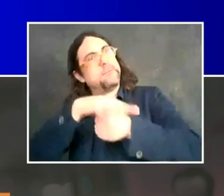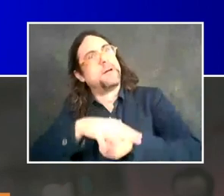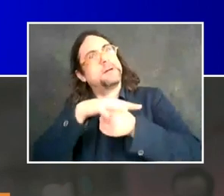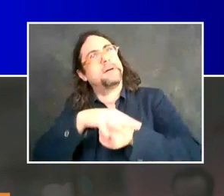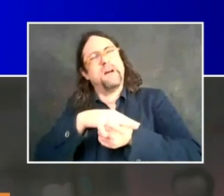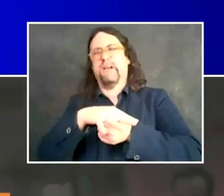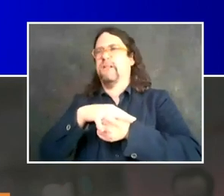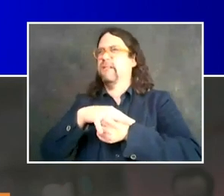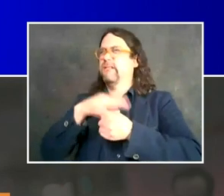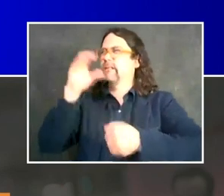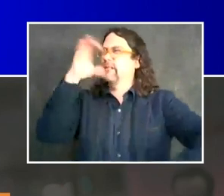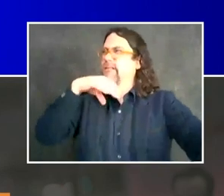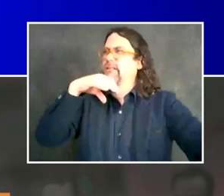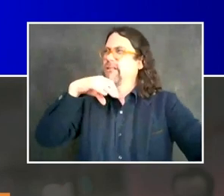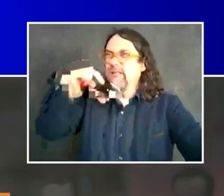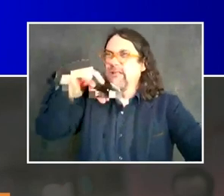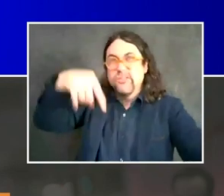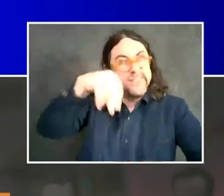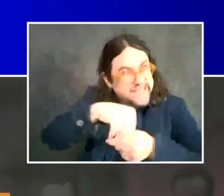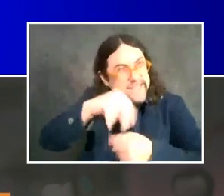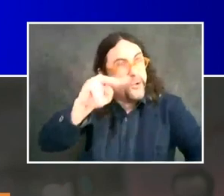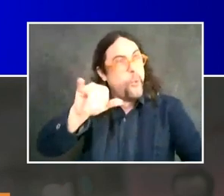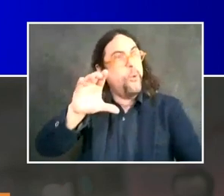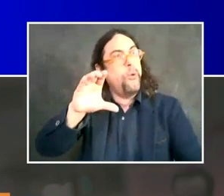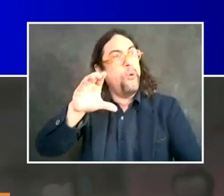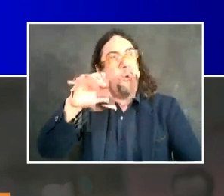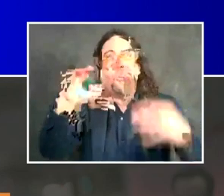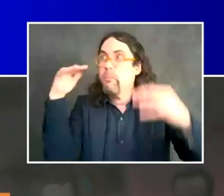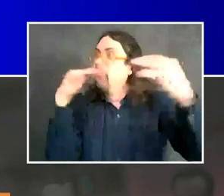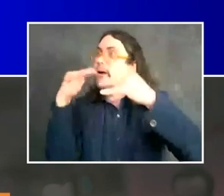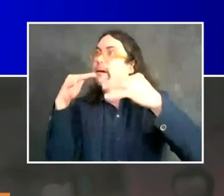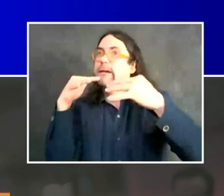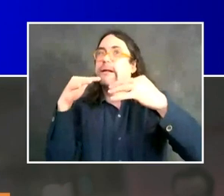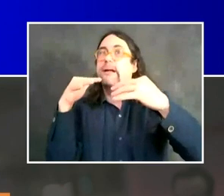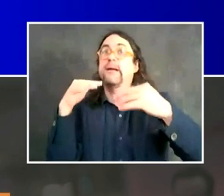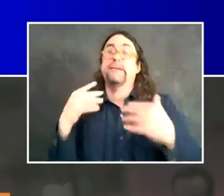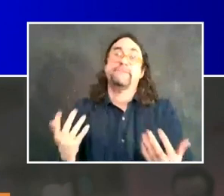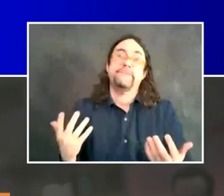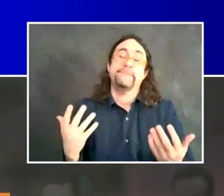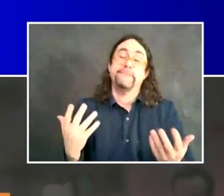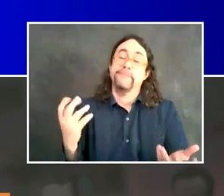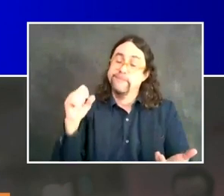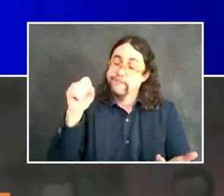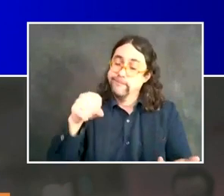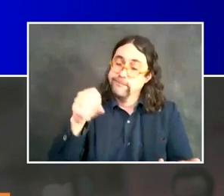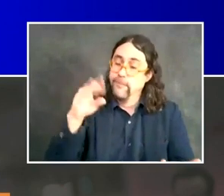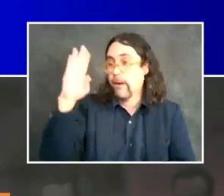THINK ABOUT WHAT OUR DOCTORS, NURSES, HEALTH CARE WORKERS HAVE GONE THROUGH, EMTs,